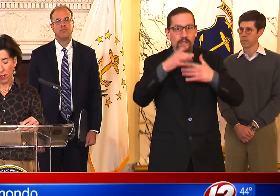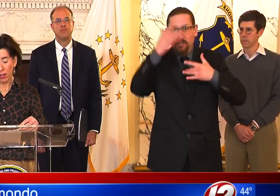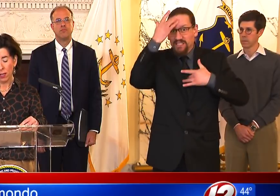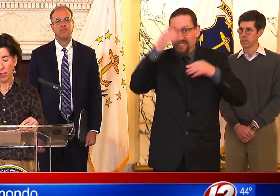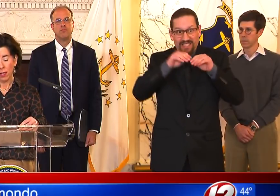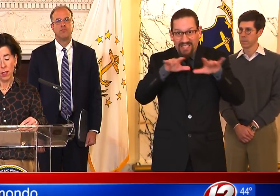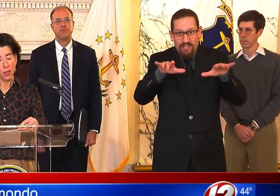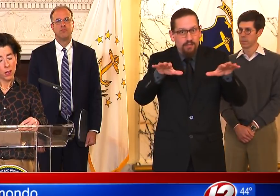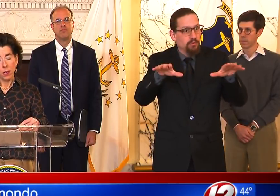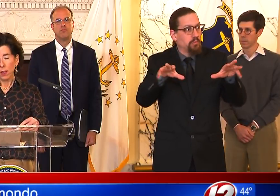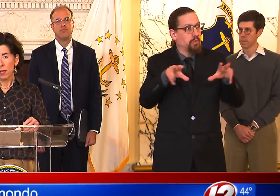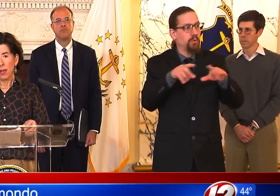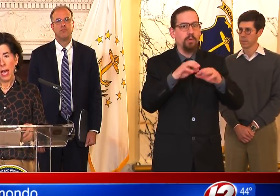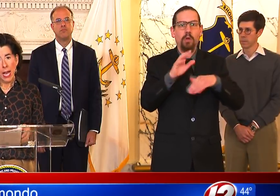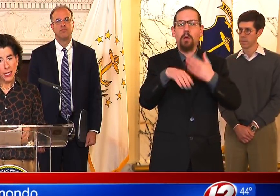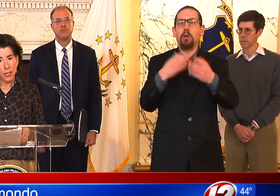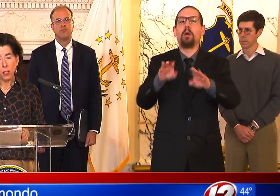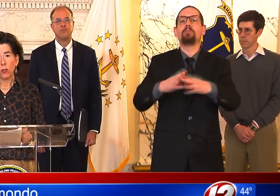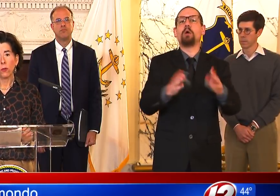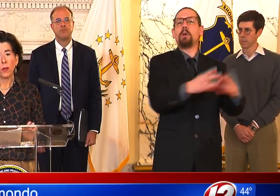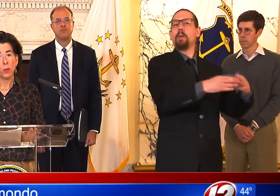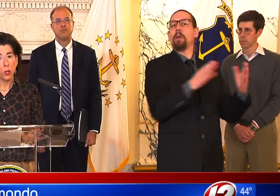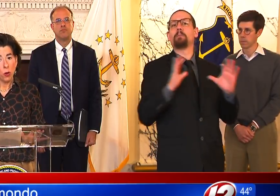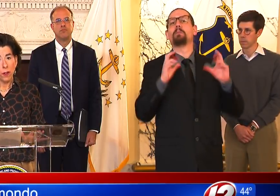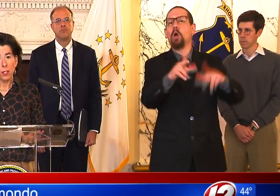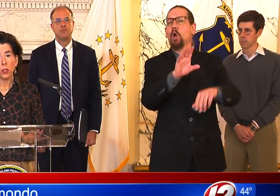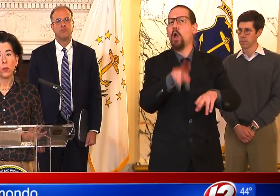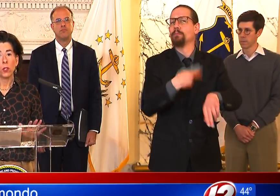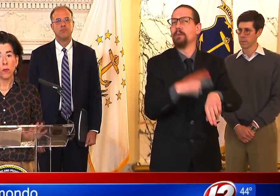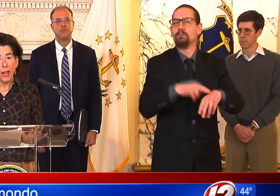, BUT